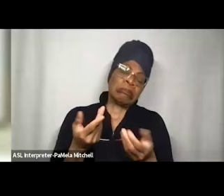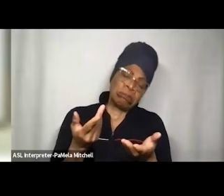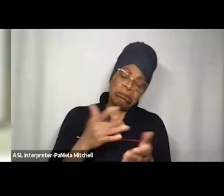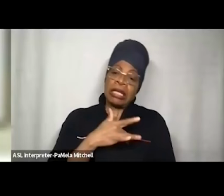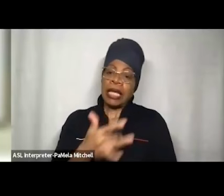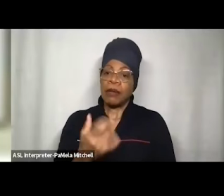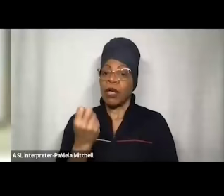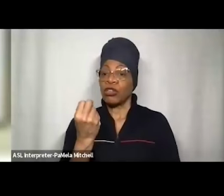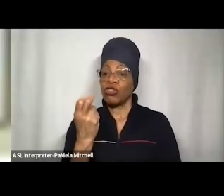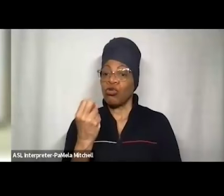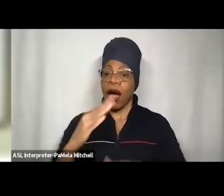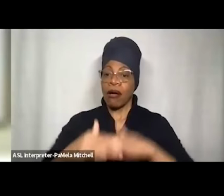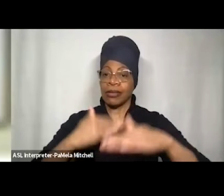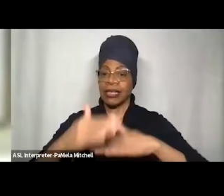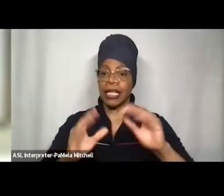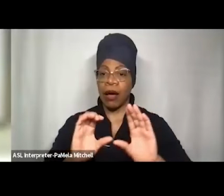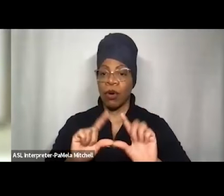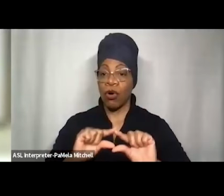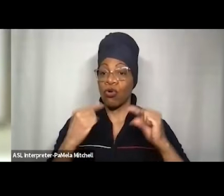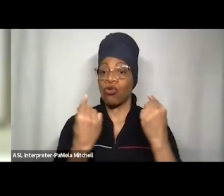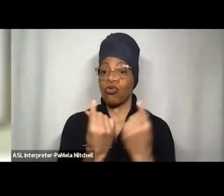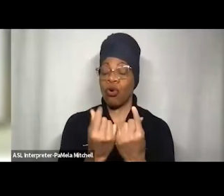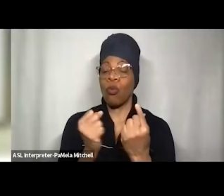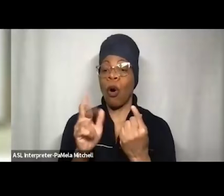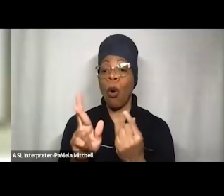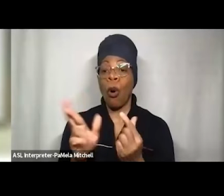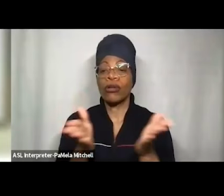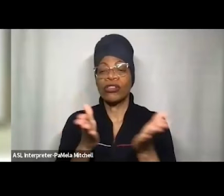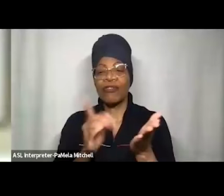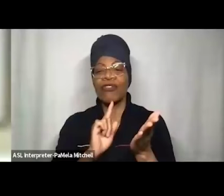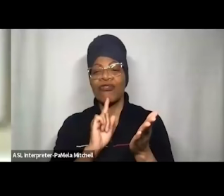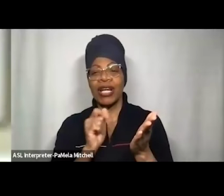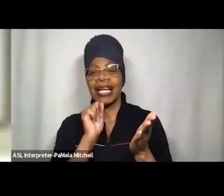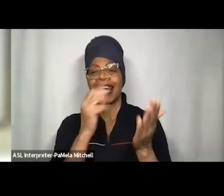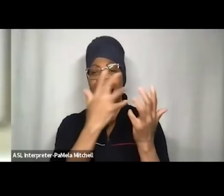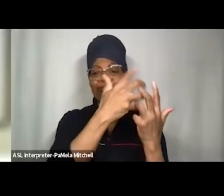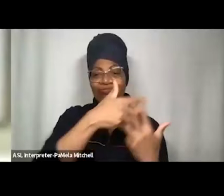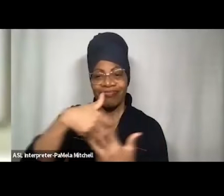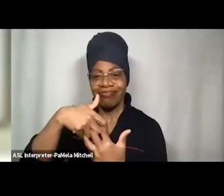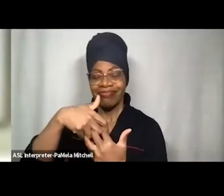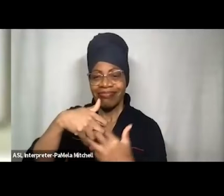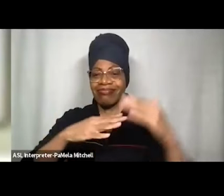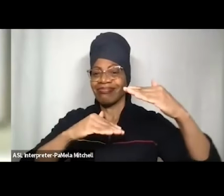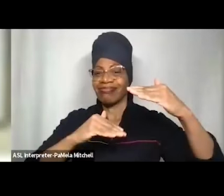or peer-led services that don't rise to the level or the threshold of evidence-based services.